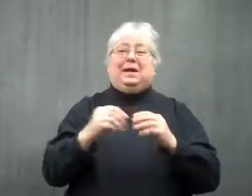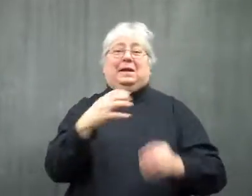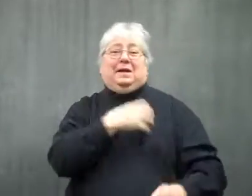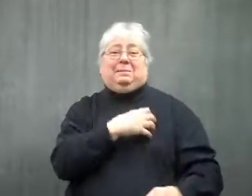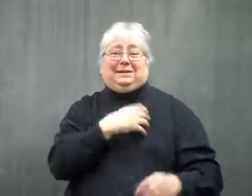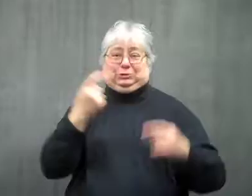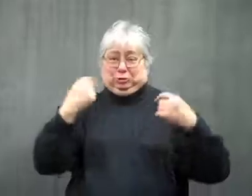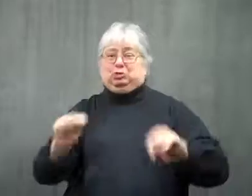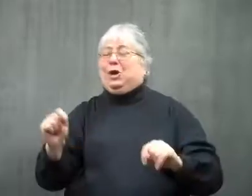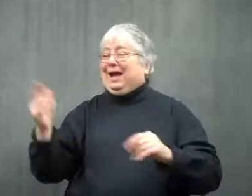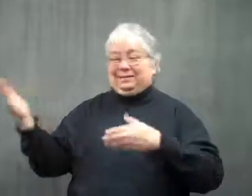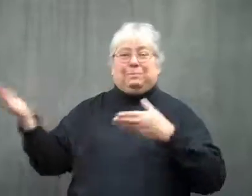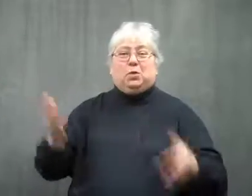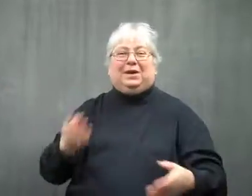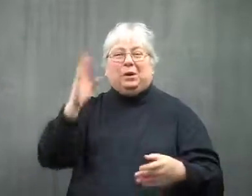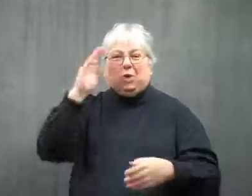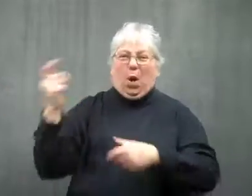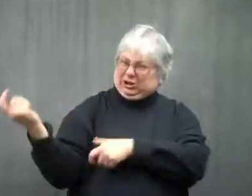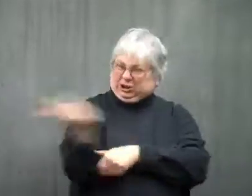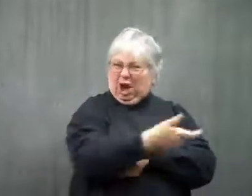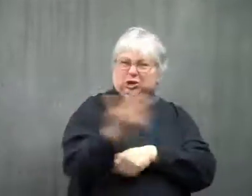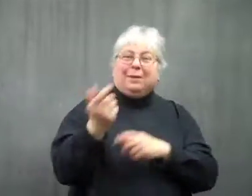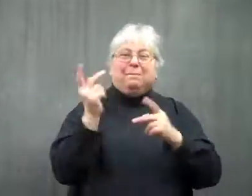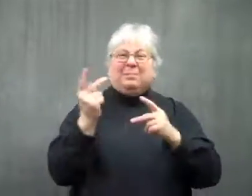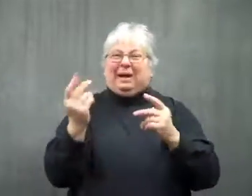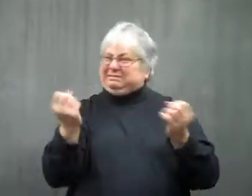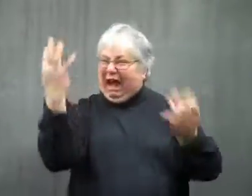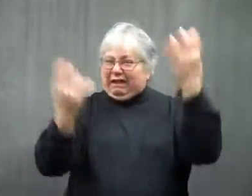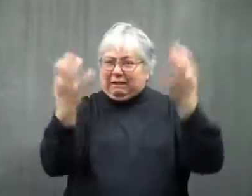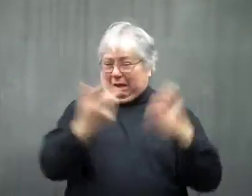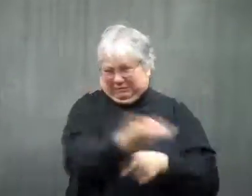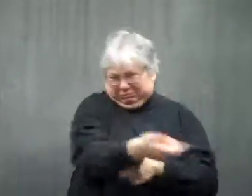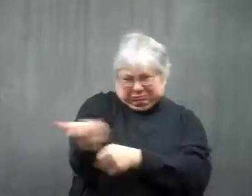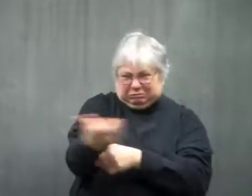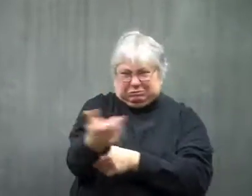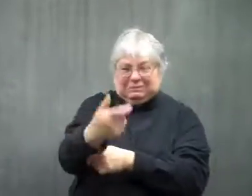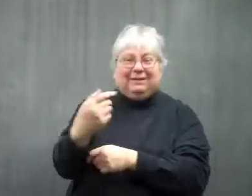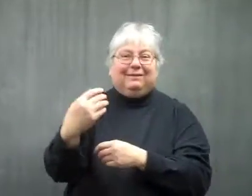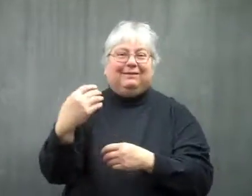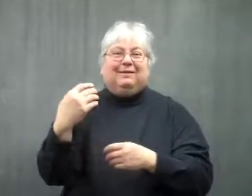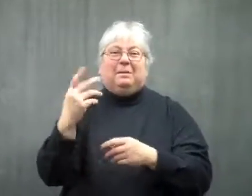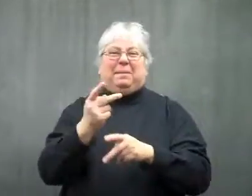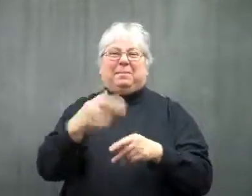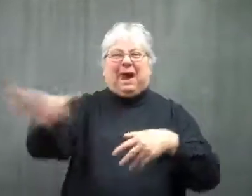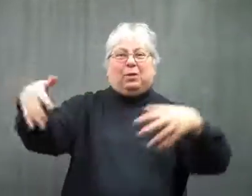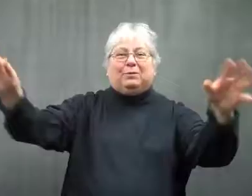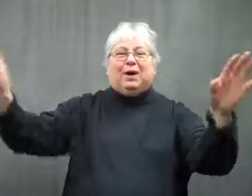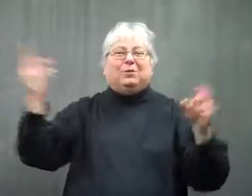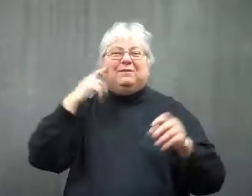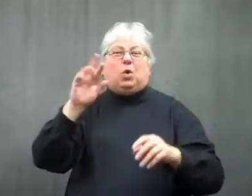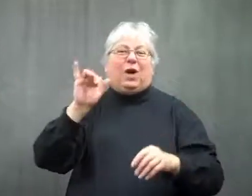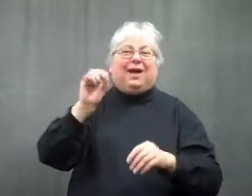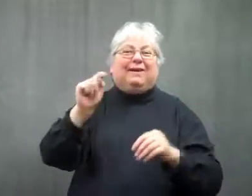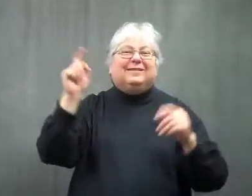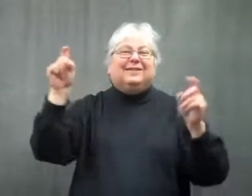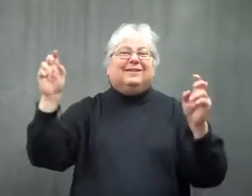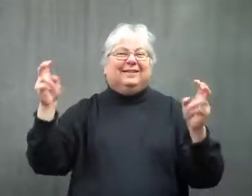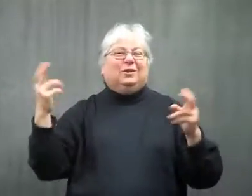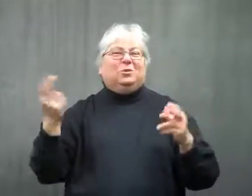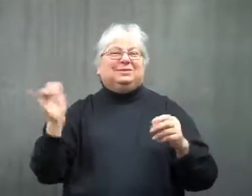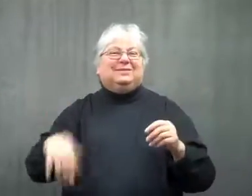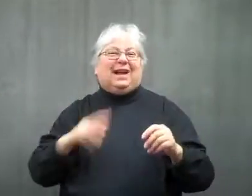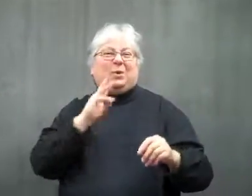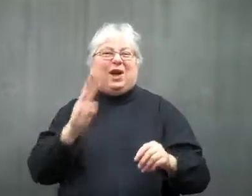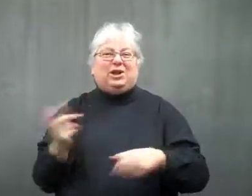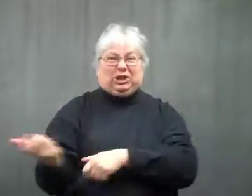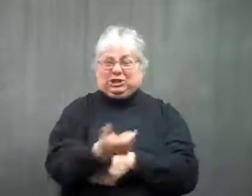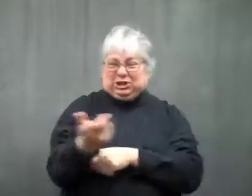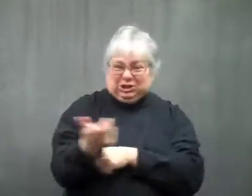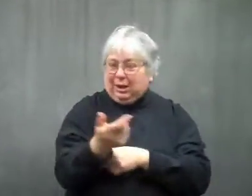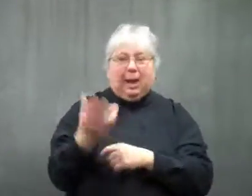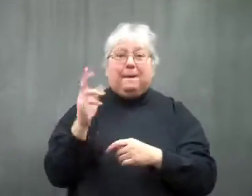The police brought in a water cannon that is used on rioters.